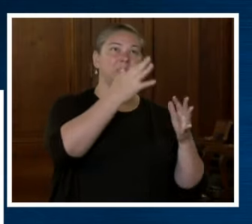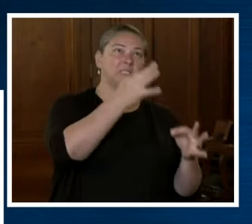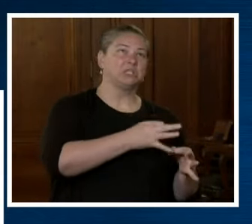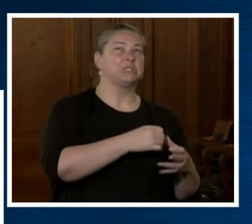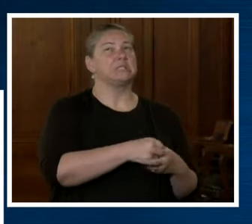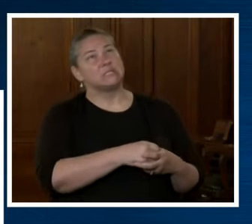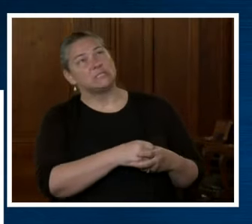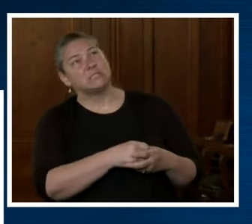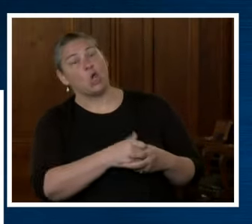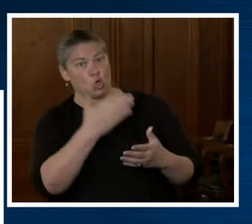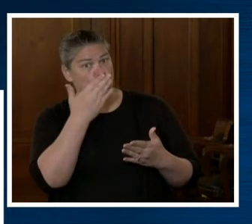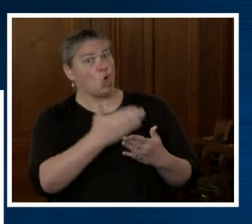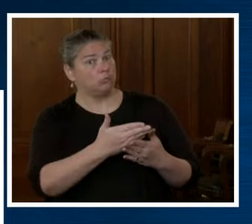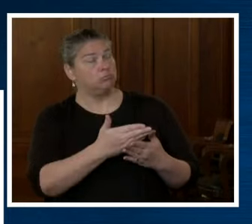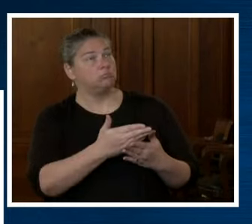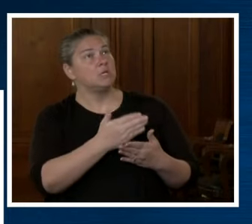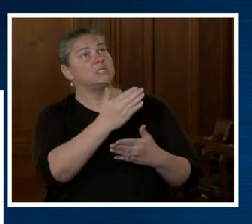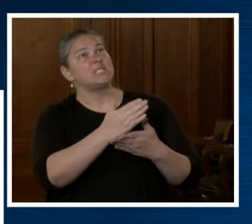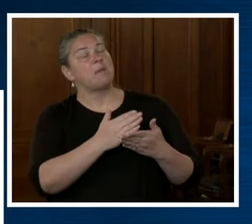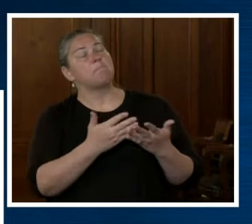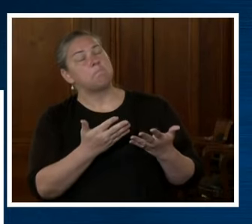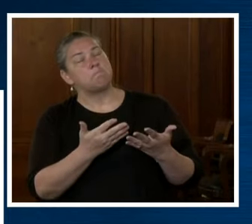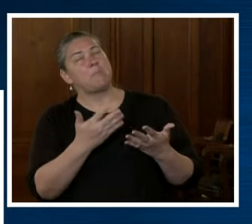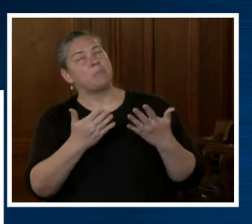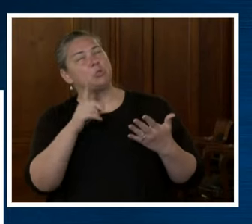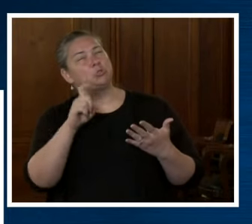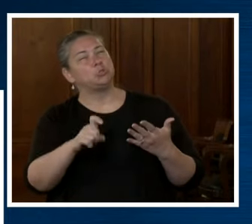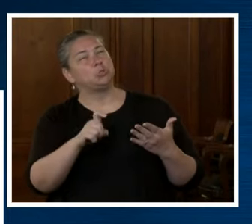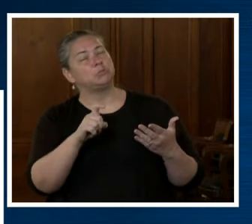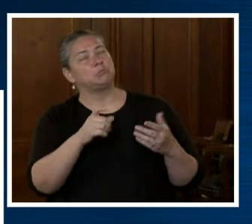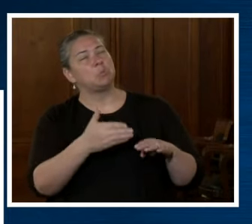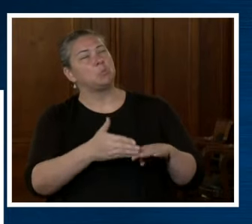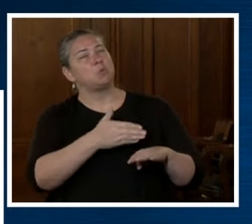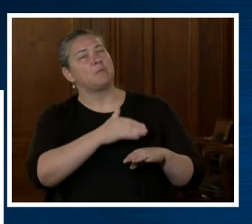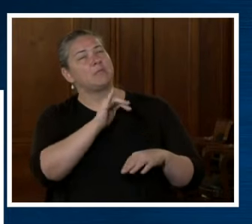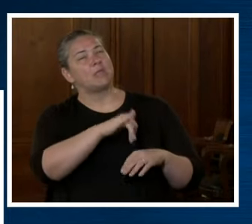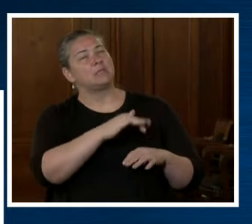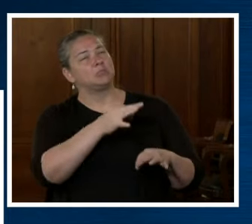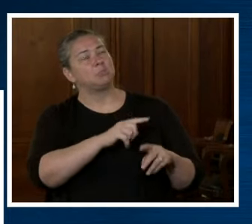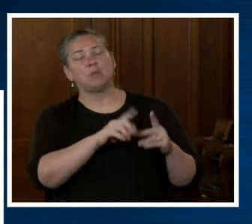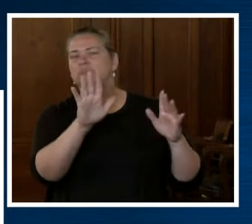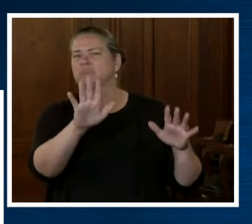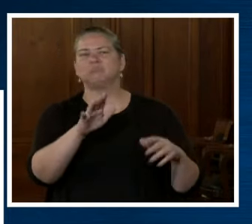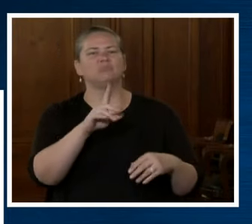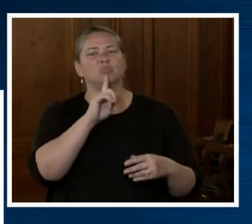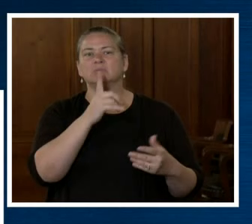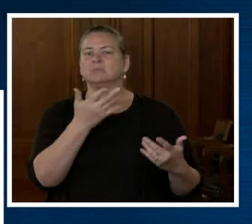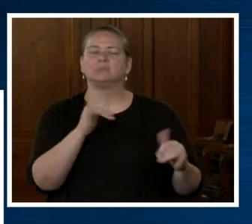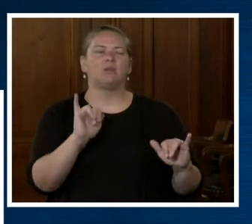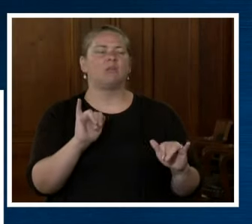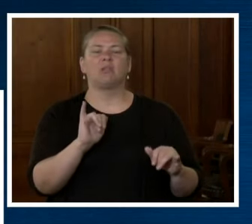MOMENT OF EVERY DAY FIGHTING TO MAKE SURE WE HAD THE PERSONAL PROTECTIVE EQUIPMENT, THAT WE